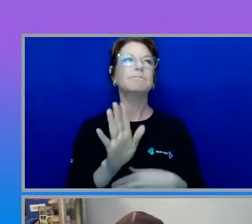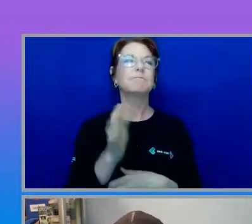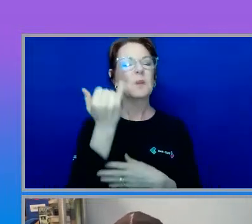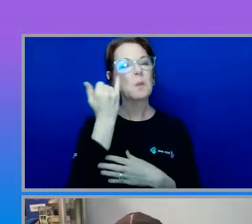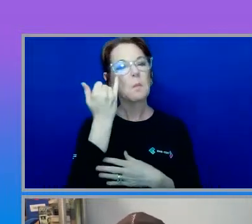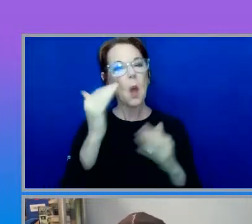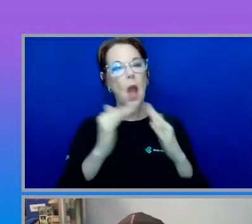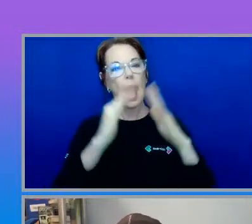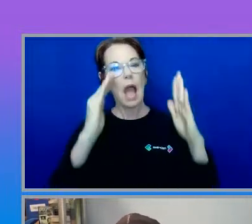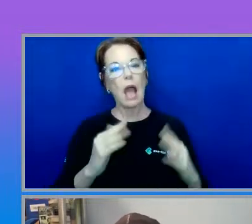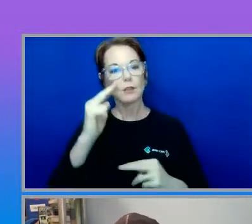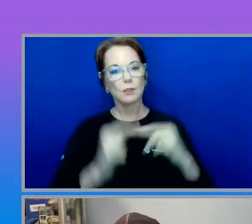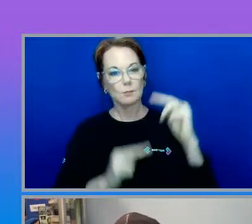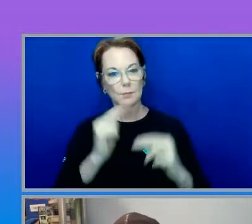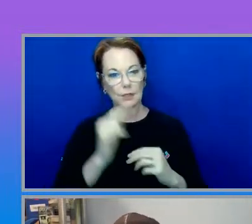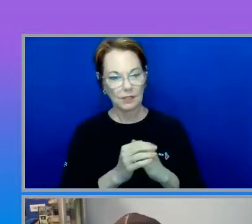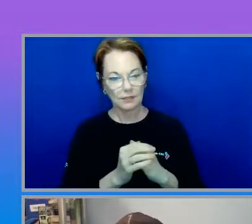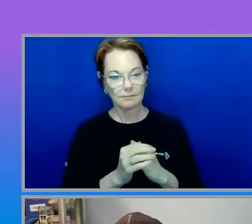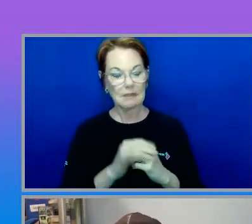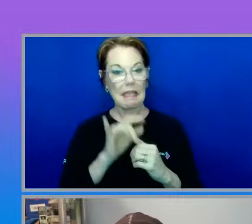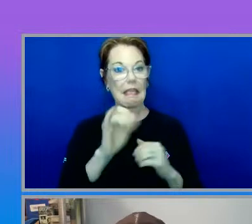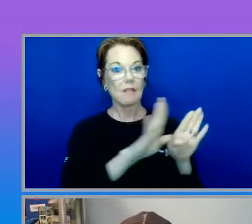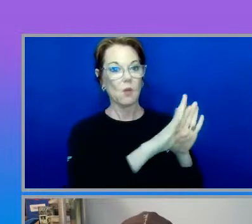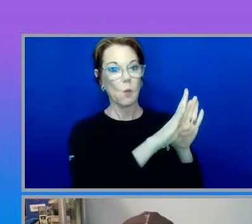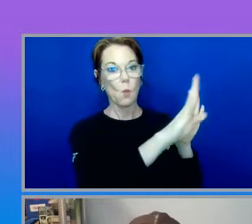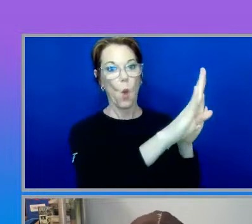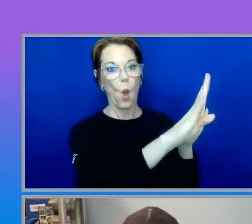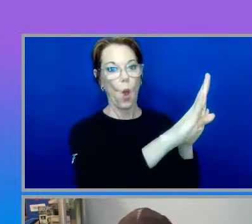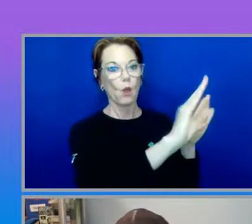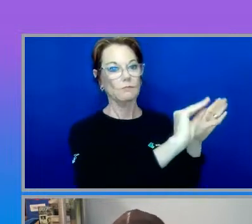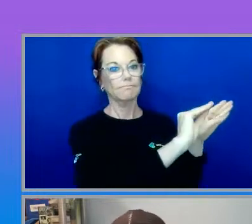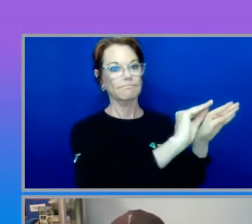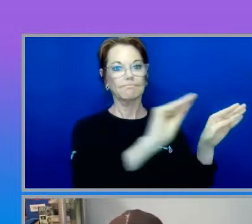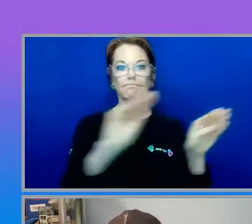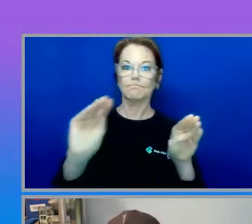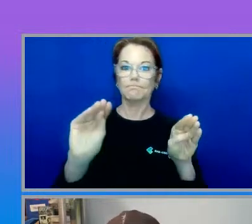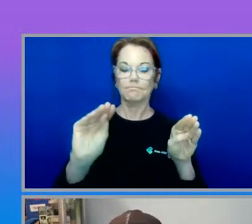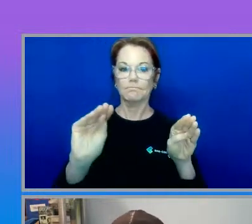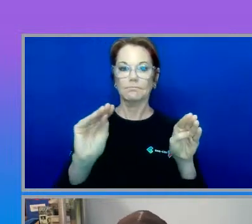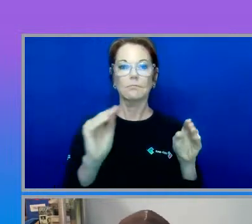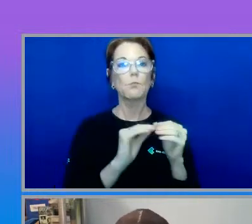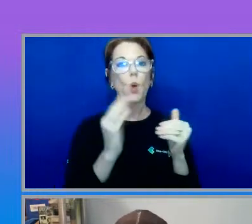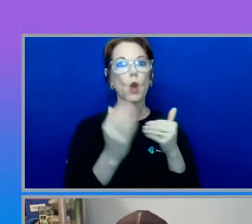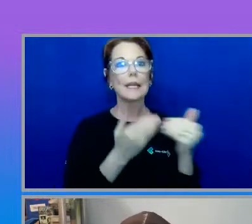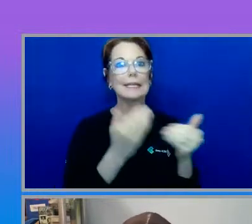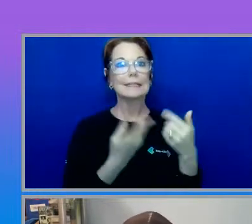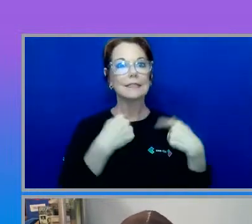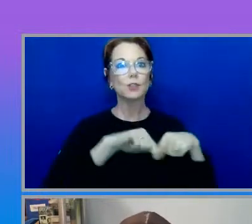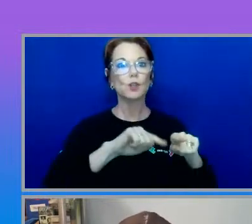like like building a house. It's much easier to move a wall while you're still in the planning